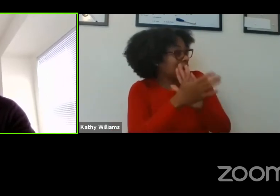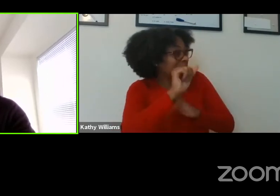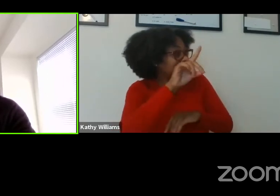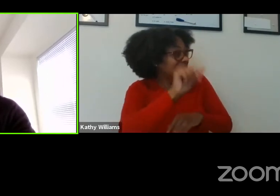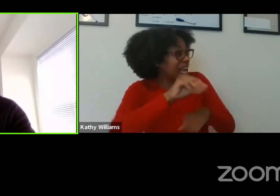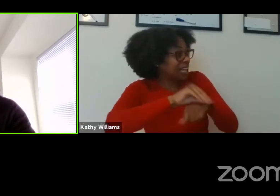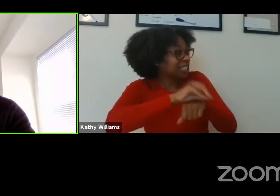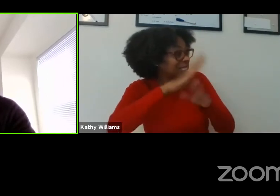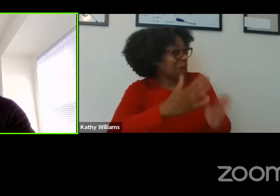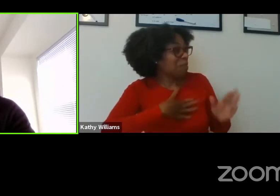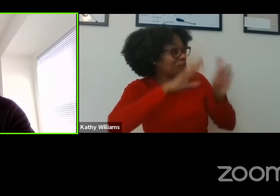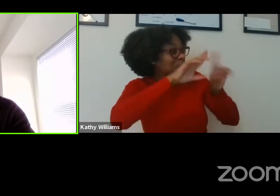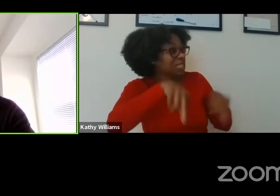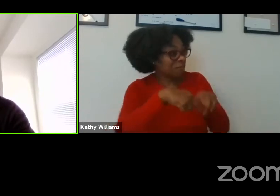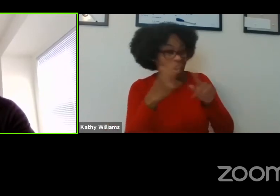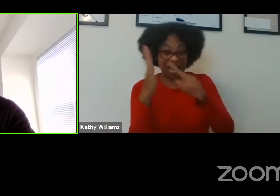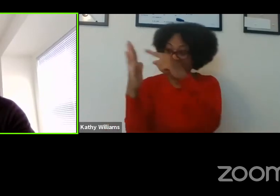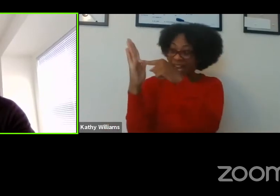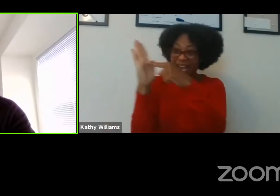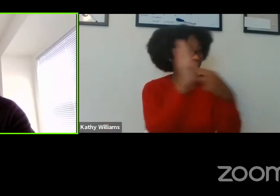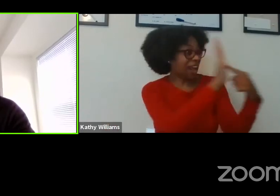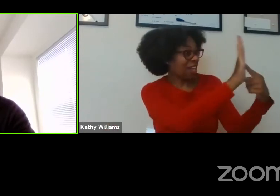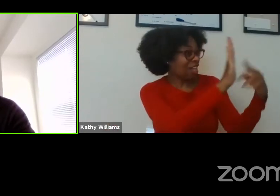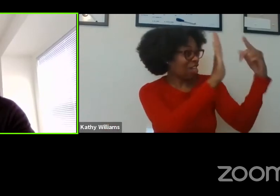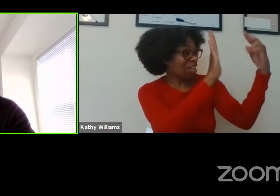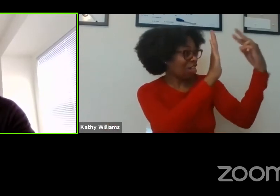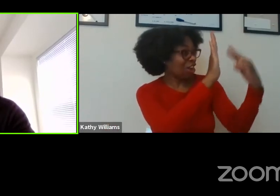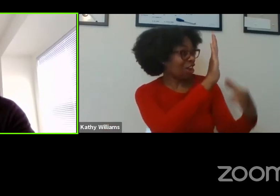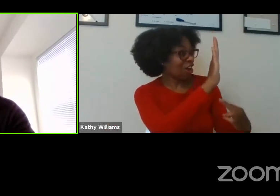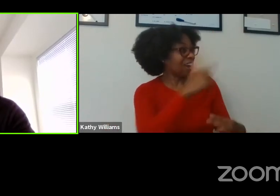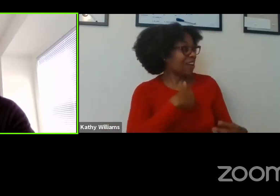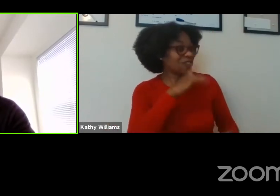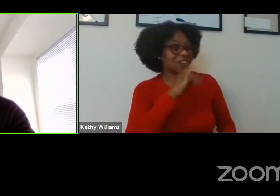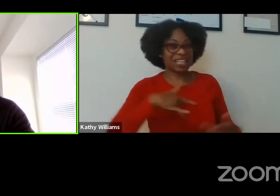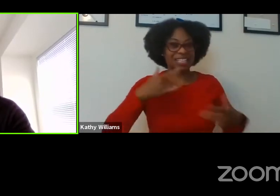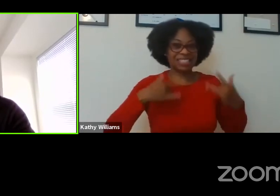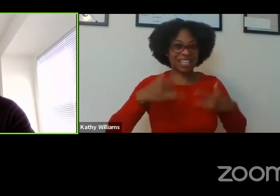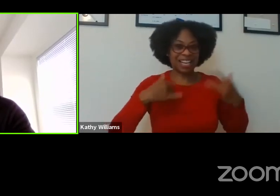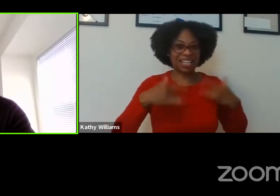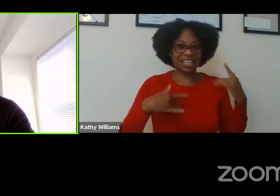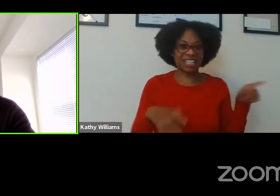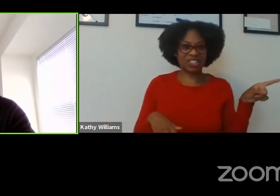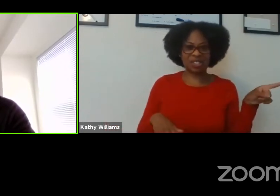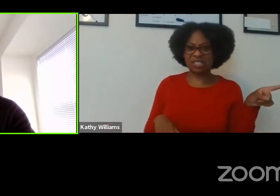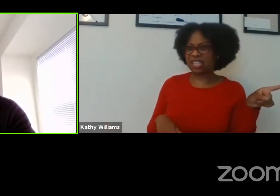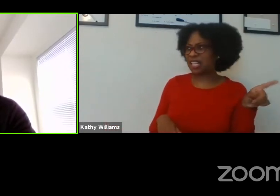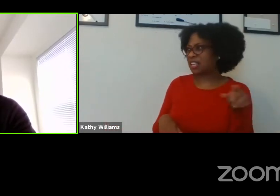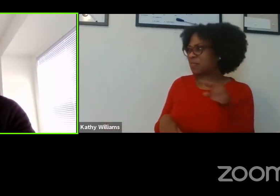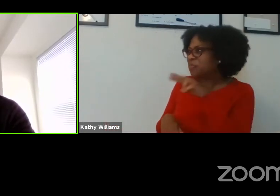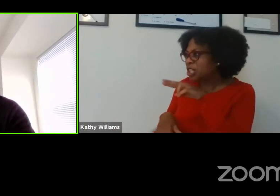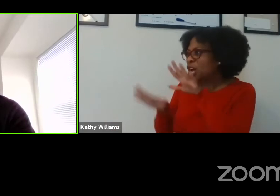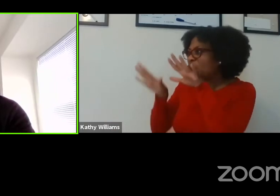Look at it, I am going to do all these things. I am just super excited. And she was like, you know, relax.